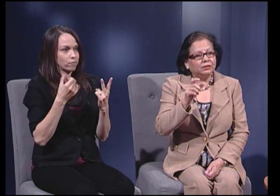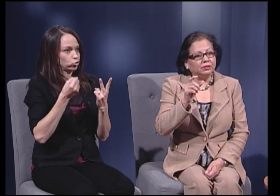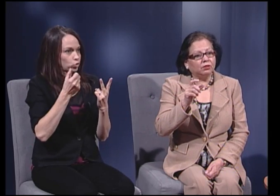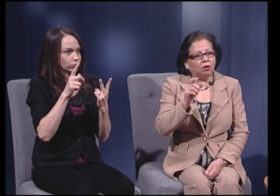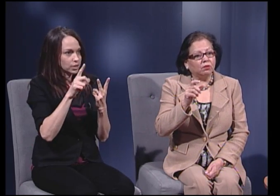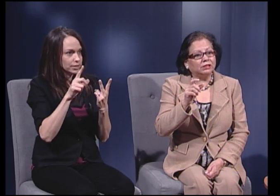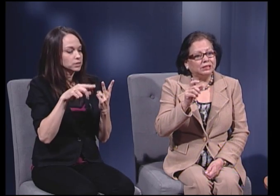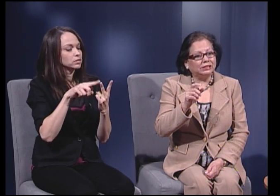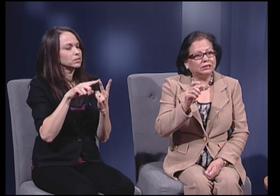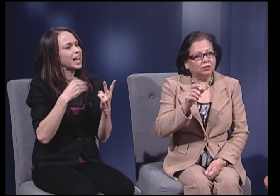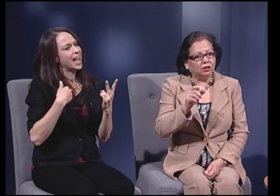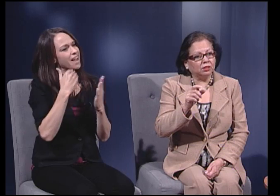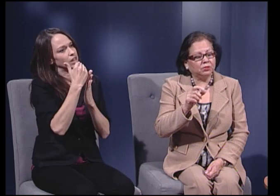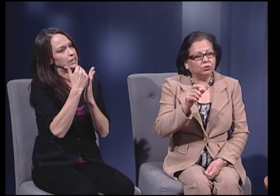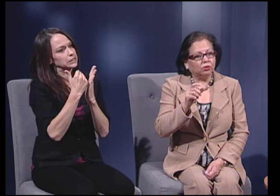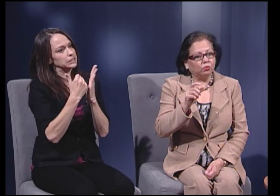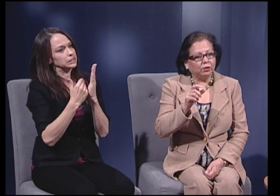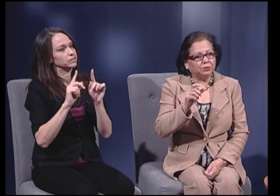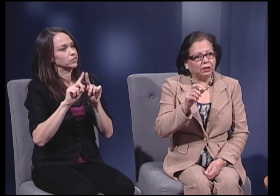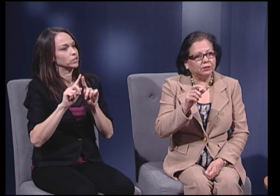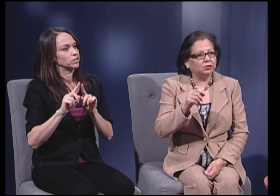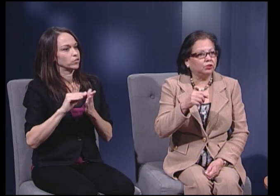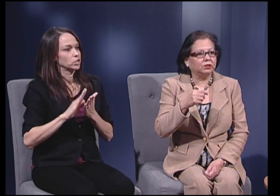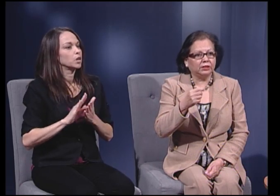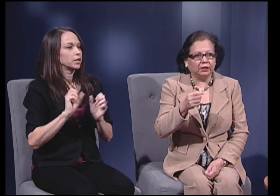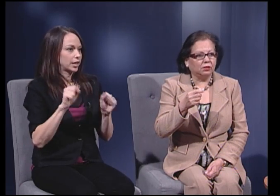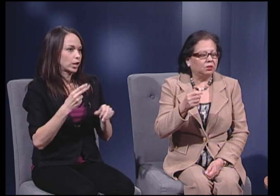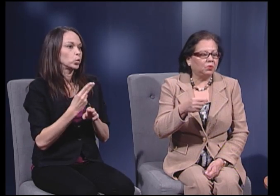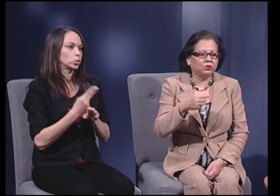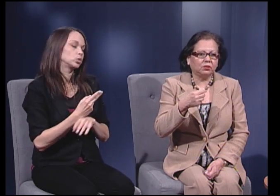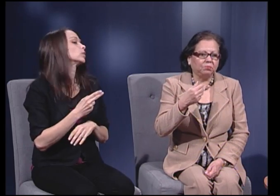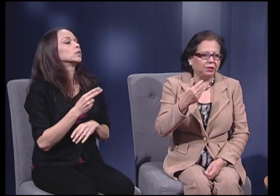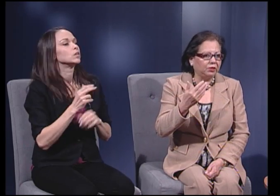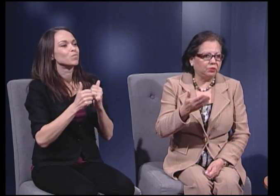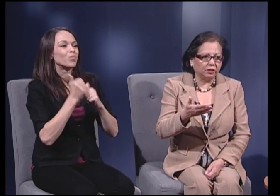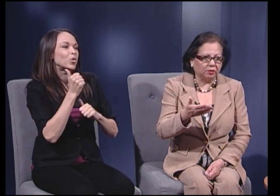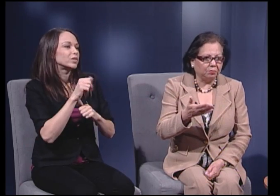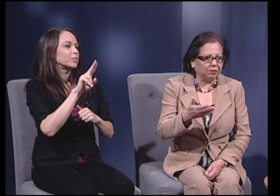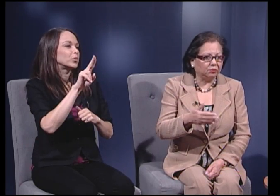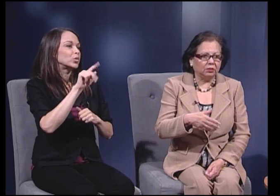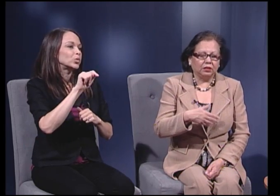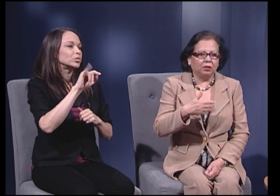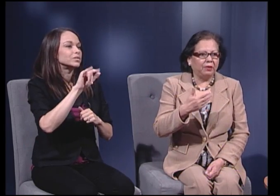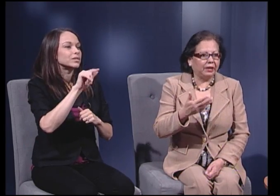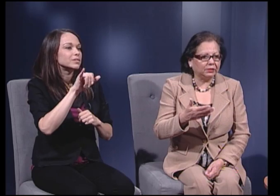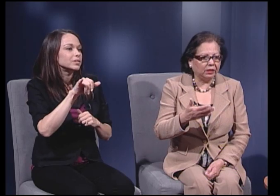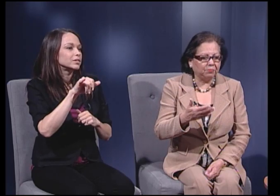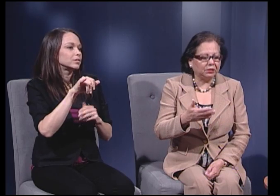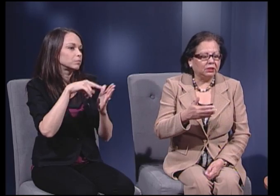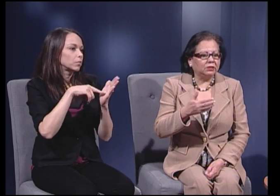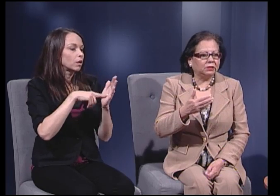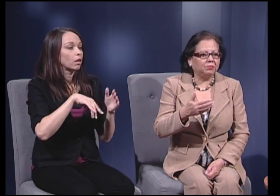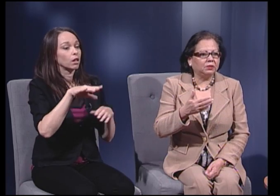then there are a list of documents on our website that you can take, most of them being in a utility bill, a bank statement, something